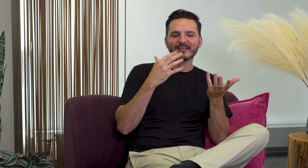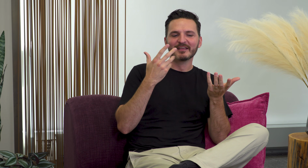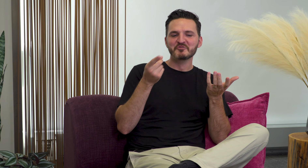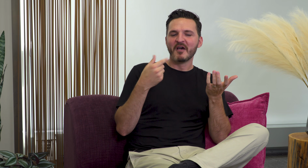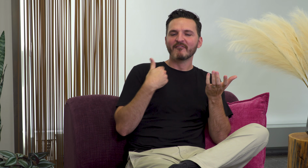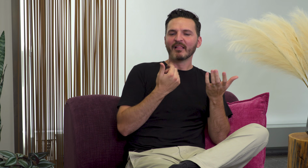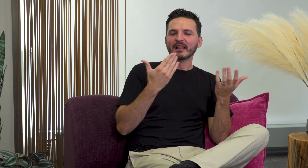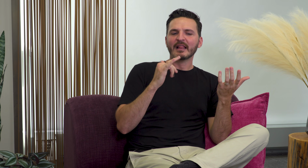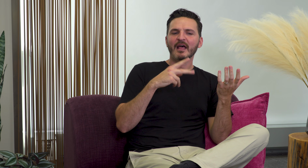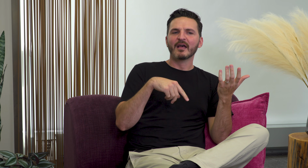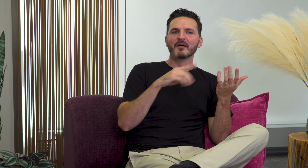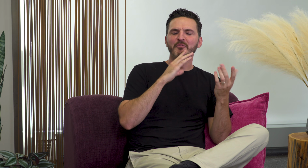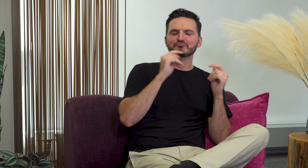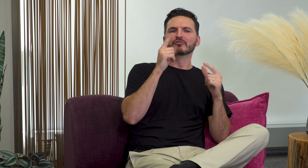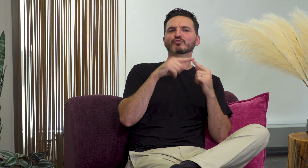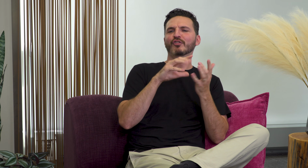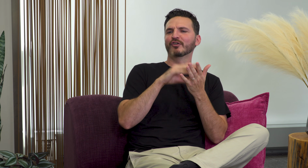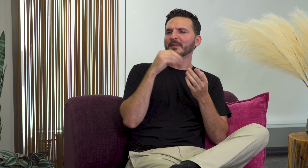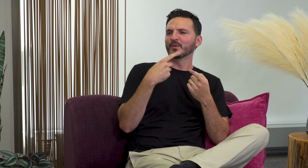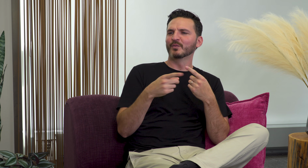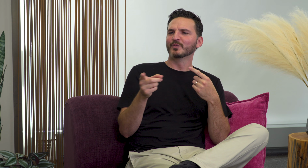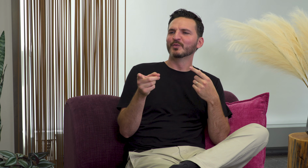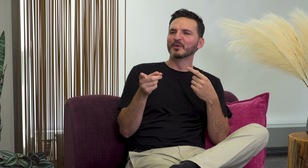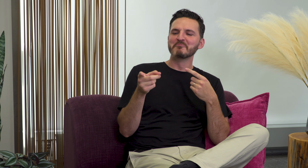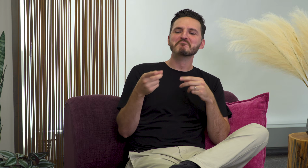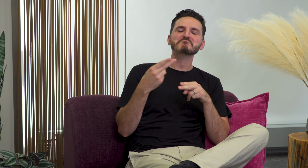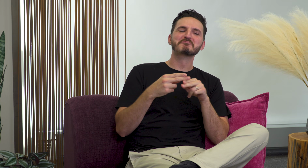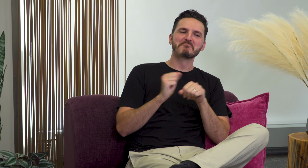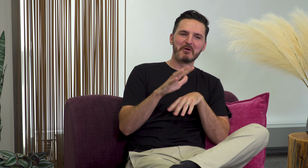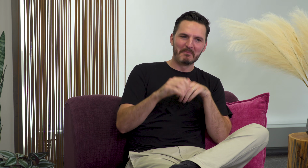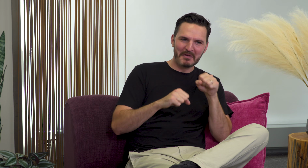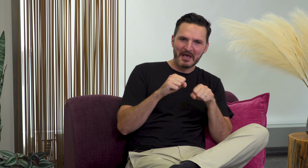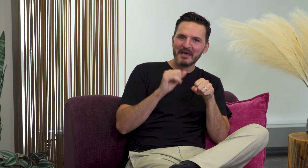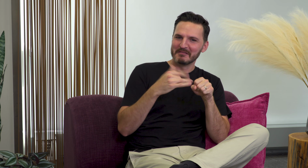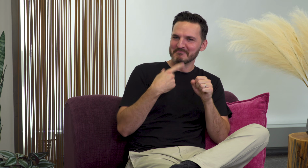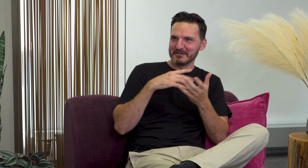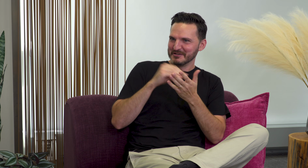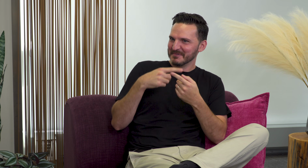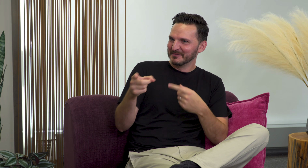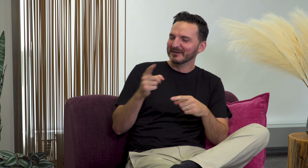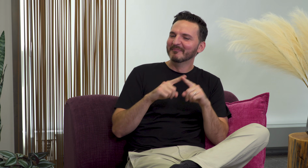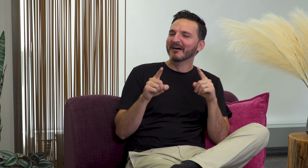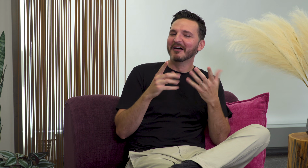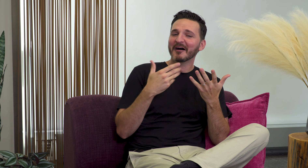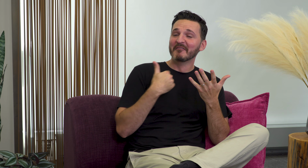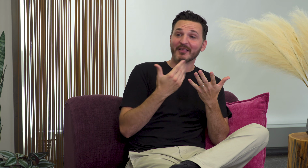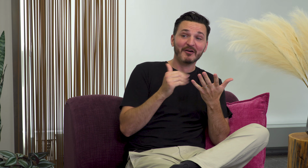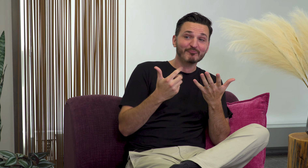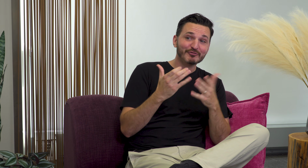Blake: I have a fun question for you. Is there anything that anyone would be surprised to learn about you? You like mountain biking.